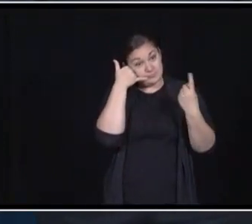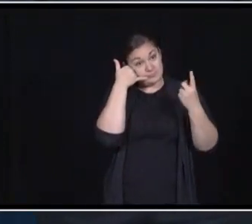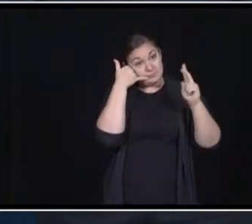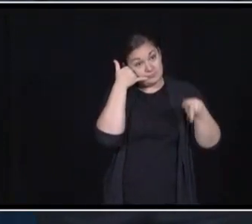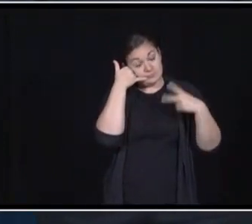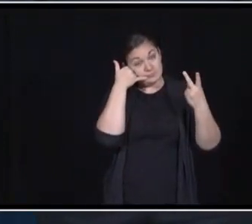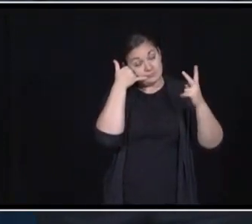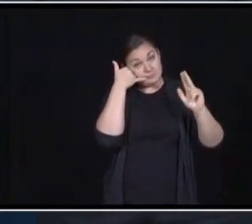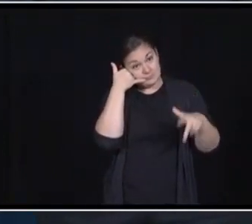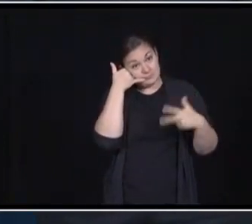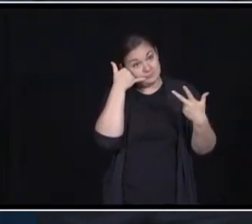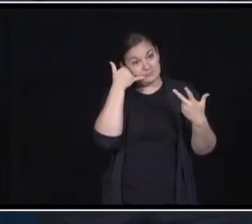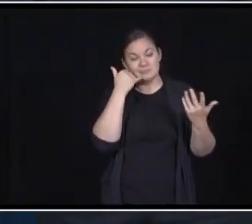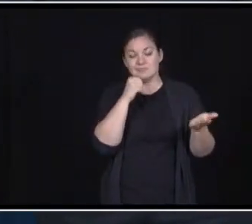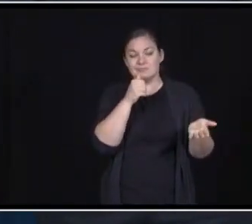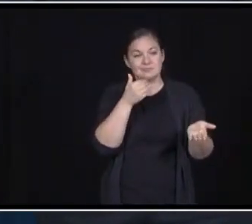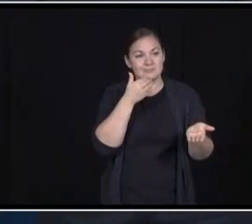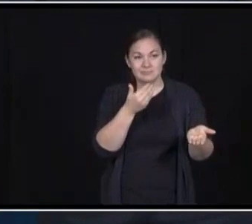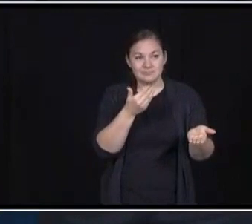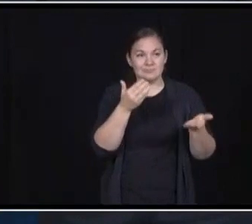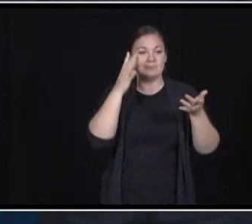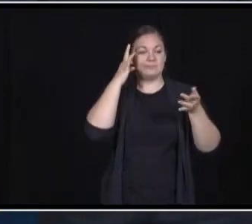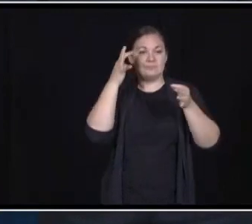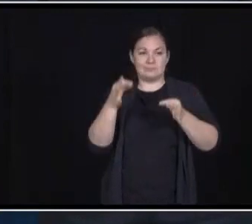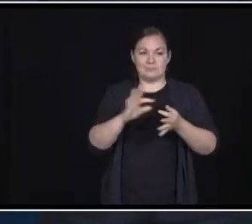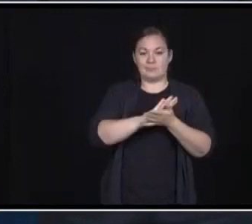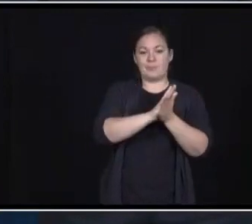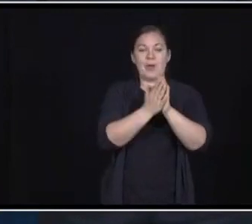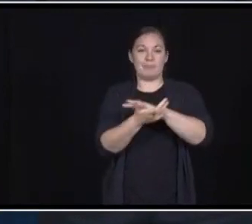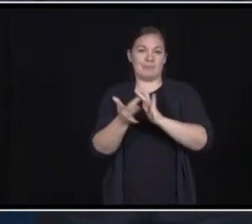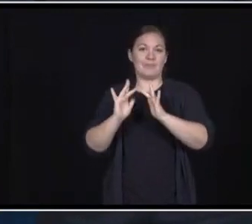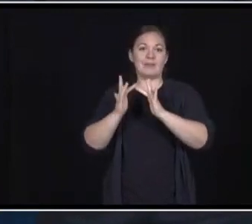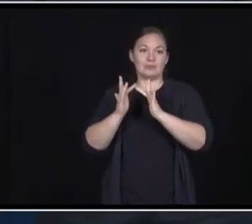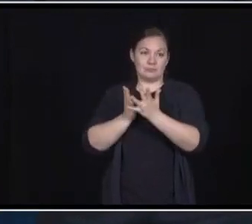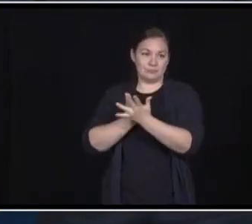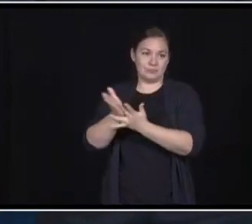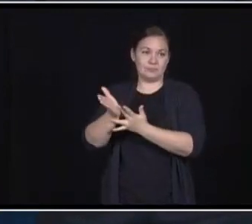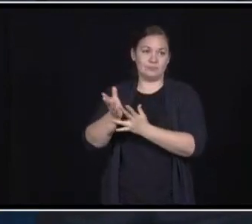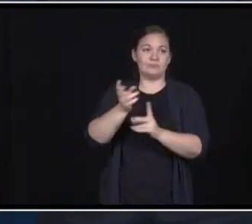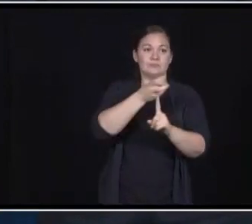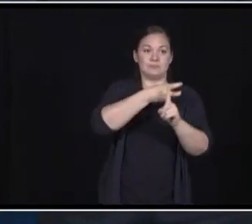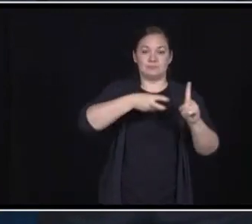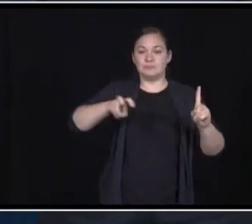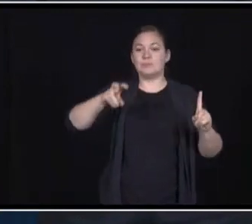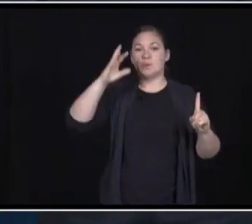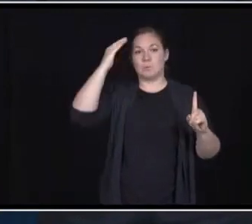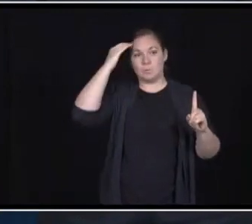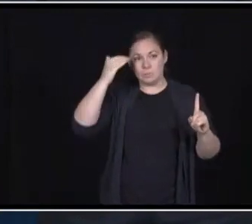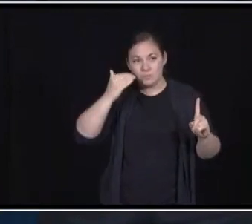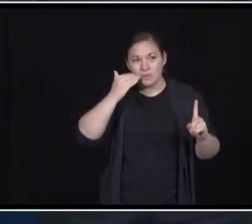Because we know as bad as it is going to physically have to wait in line to receive a